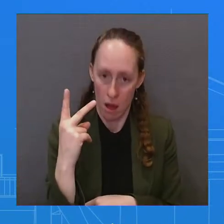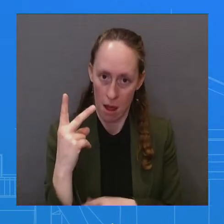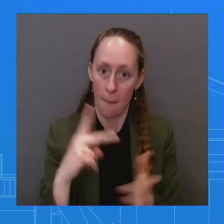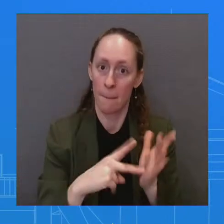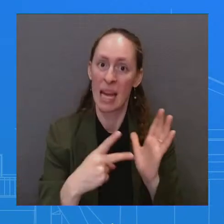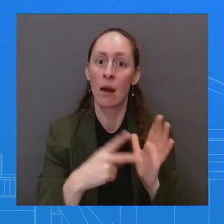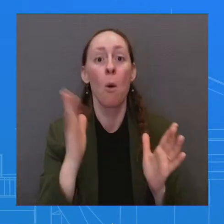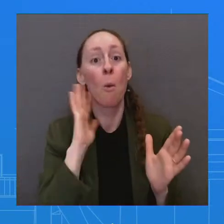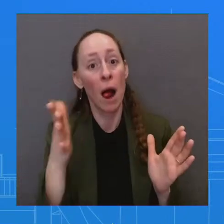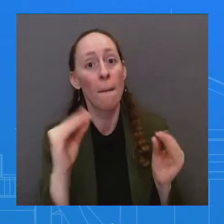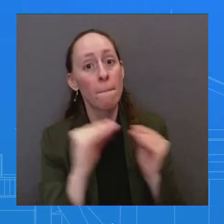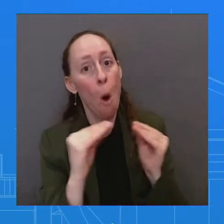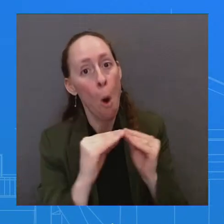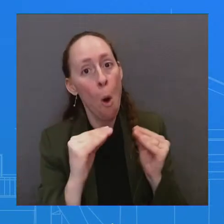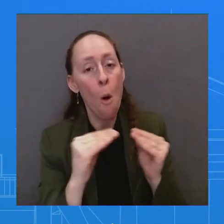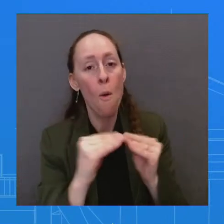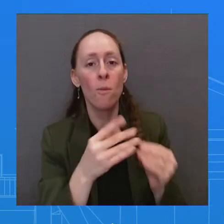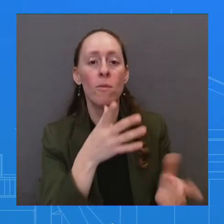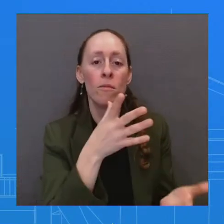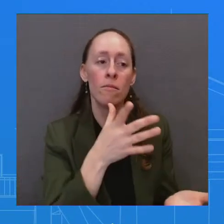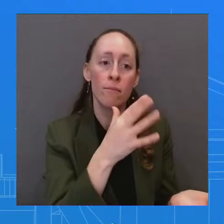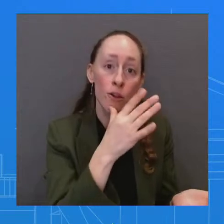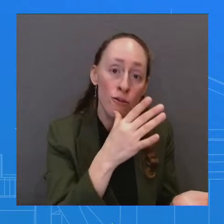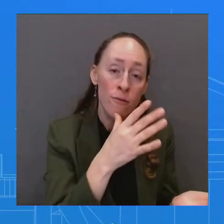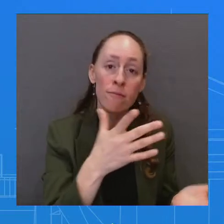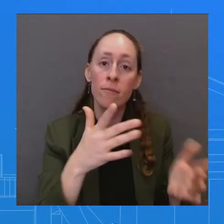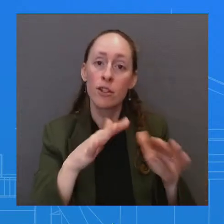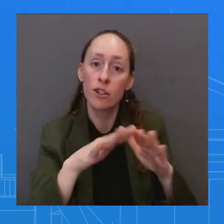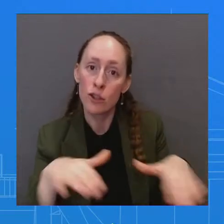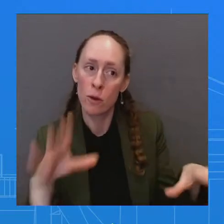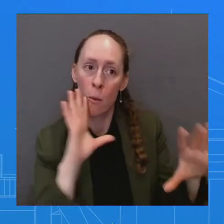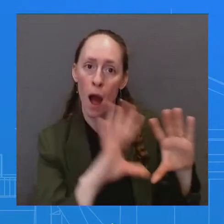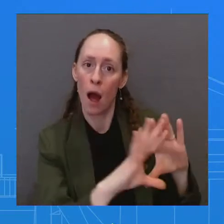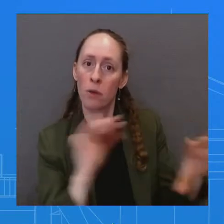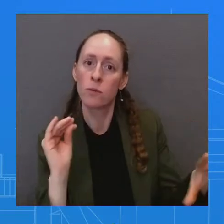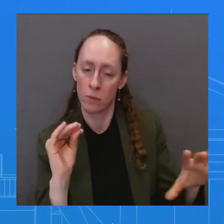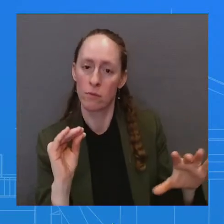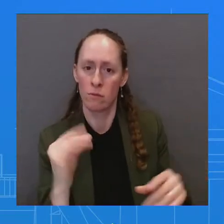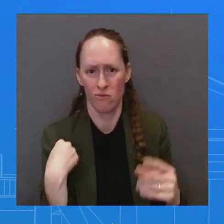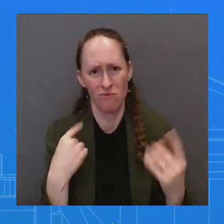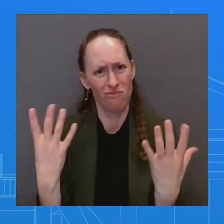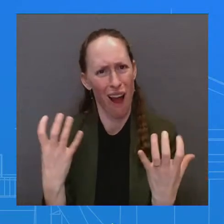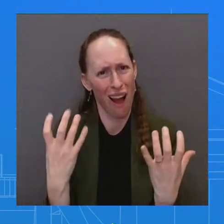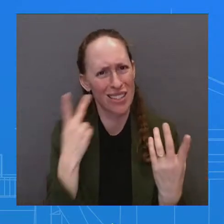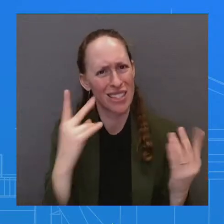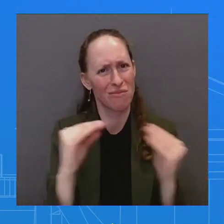we'd certainly like to see even that extension extended further until all the hostages are released.